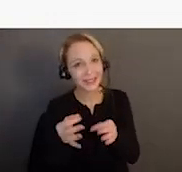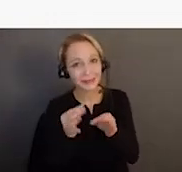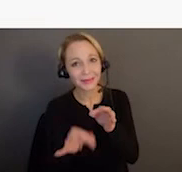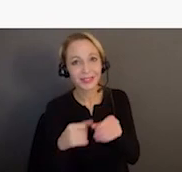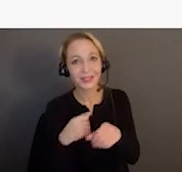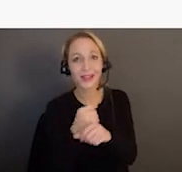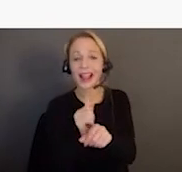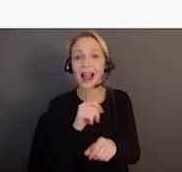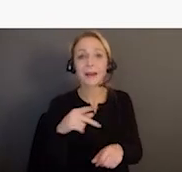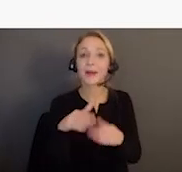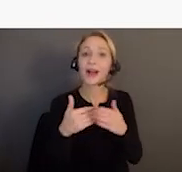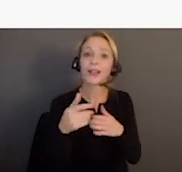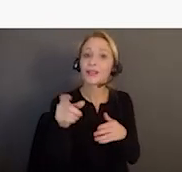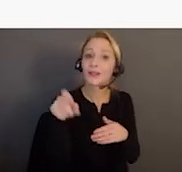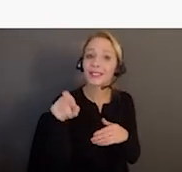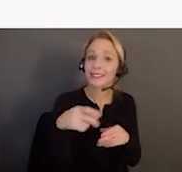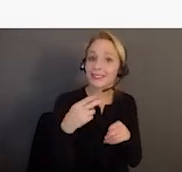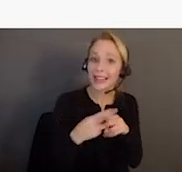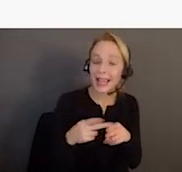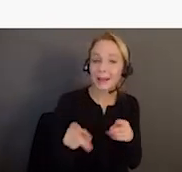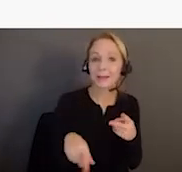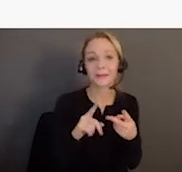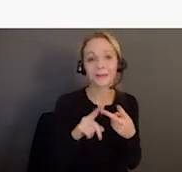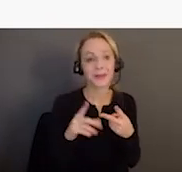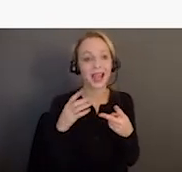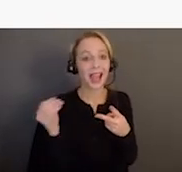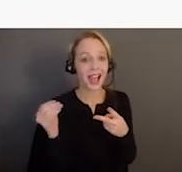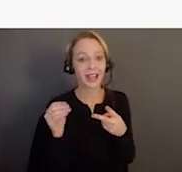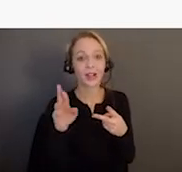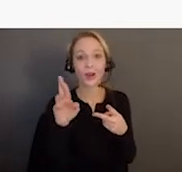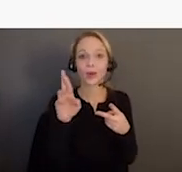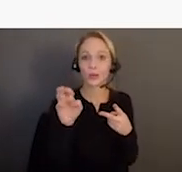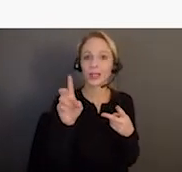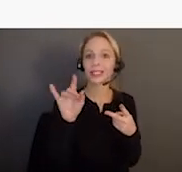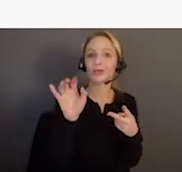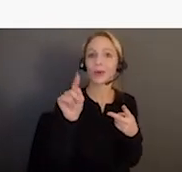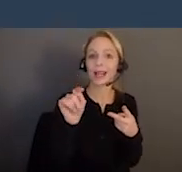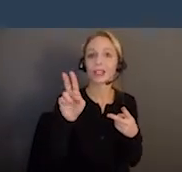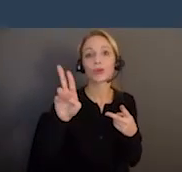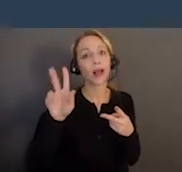TO CREATE AN APP ALL YOU NEED IS A NAME AND URL. WHAT IS NEXT?